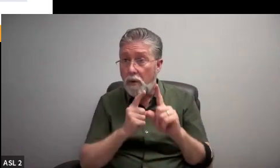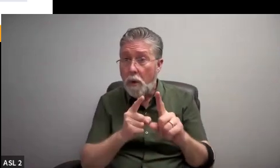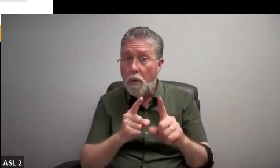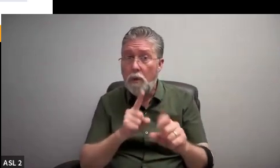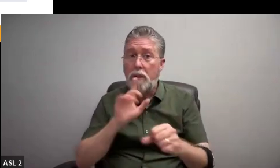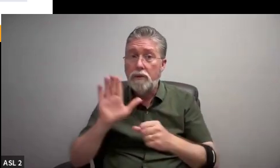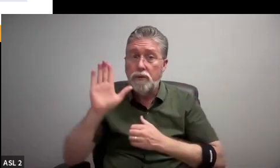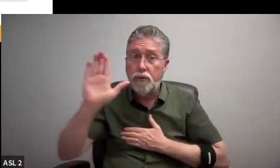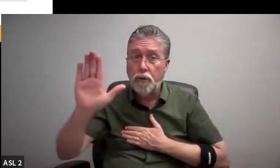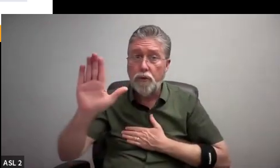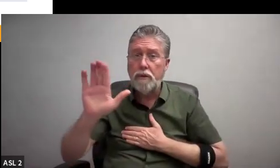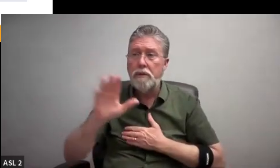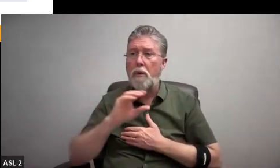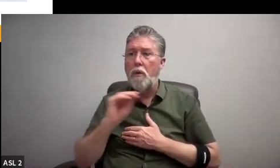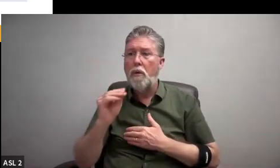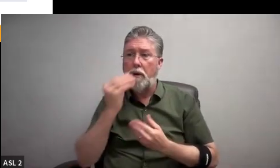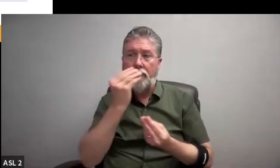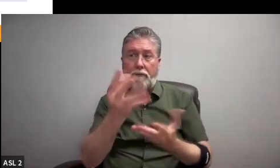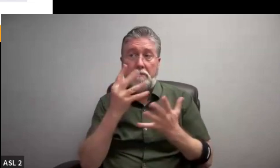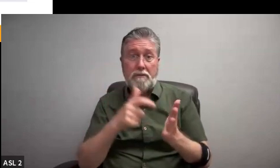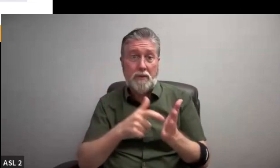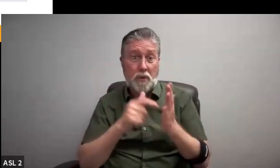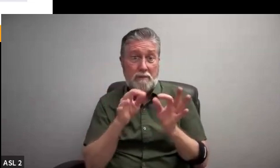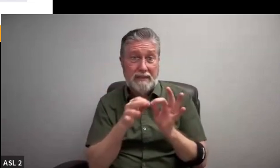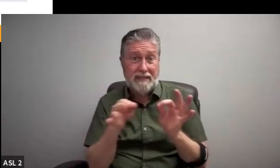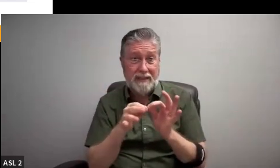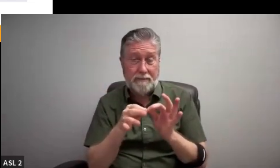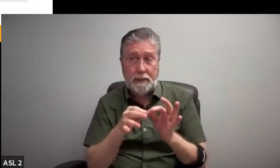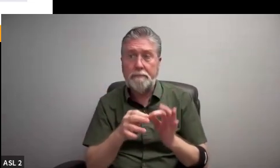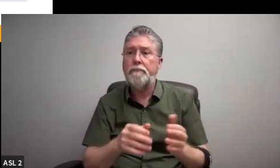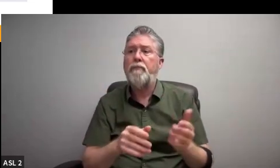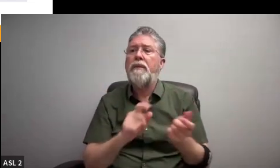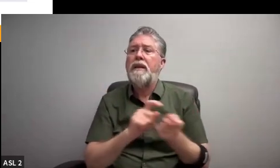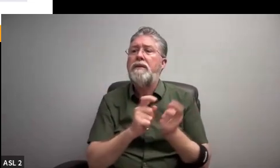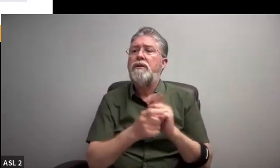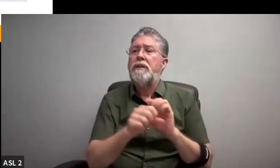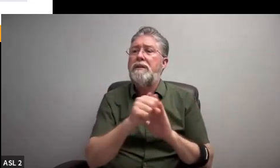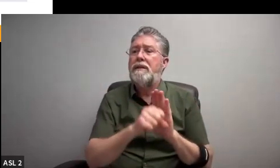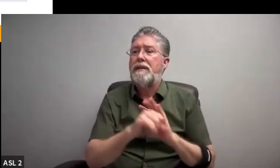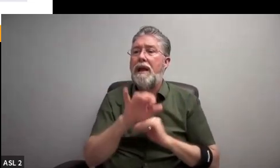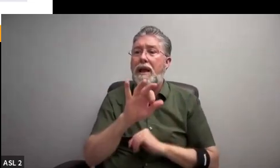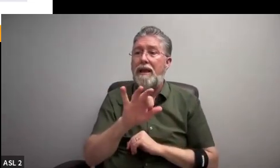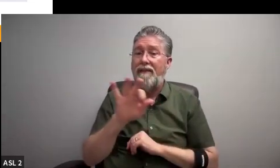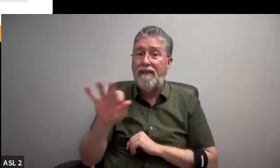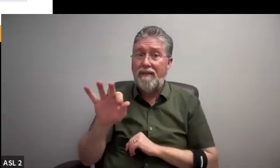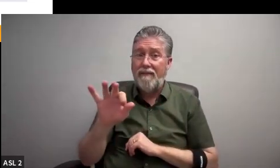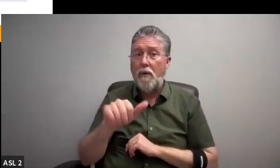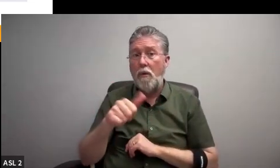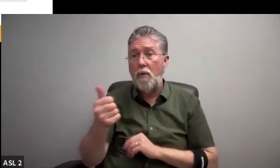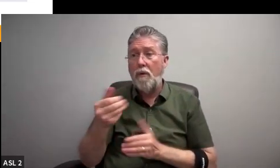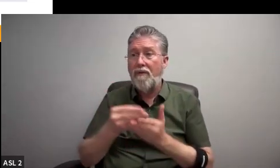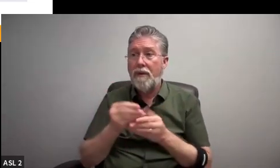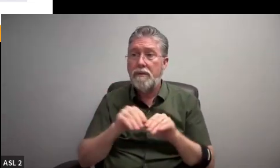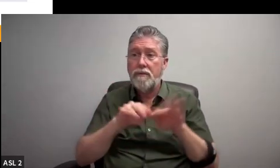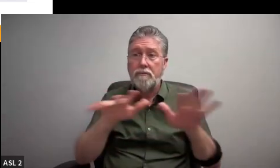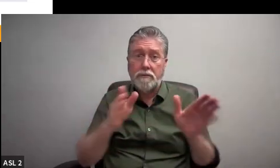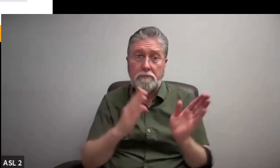or information requirement statement; a change in the state’s IFF or funds distribution plan;